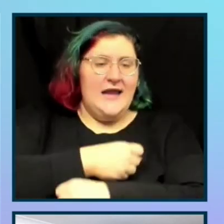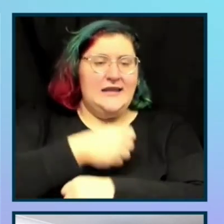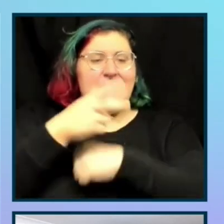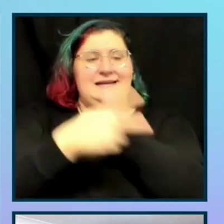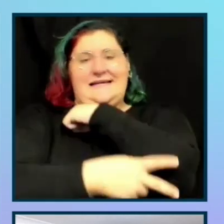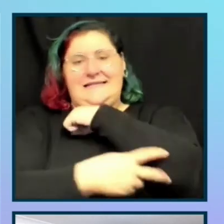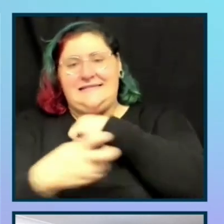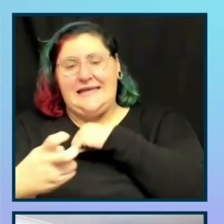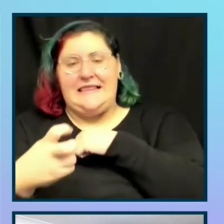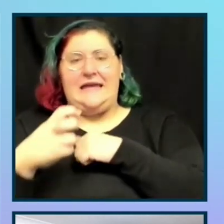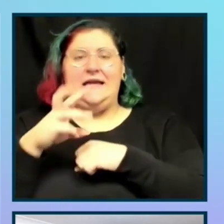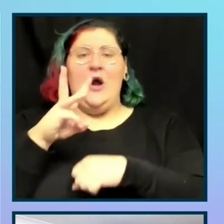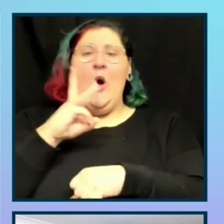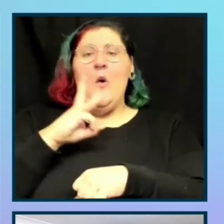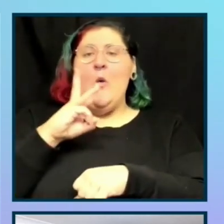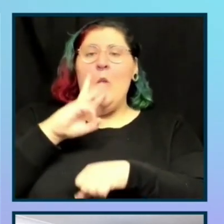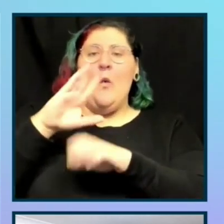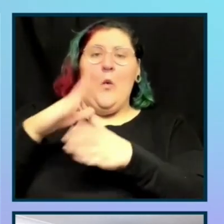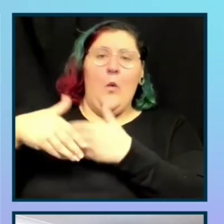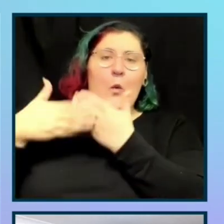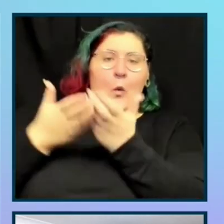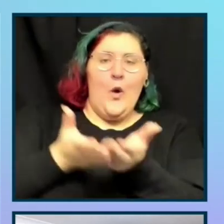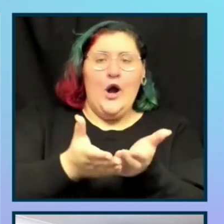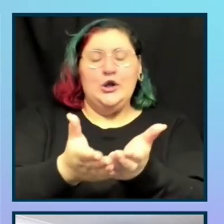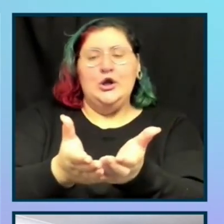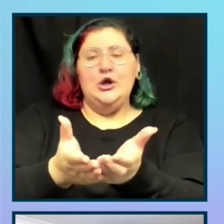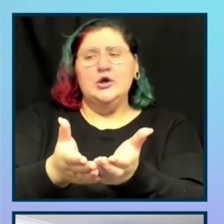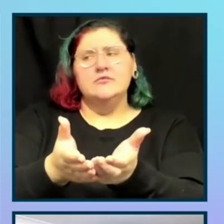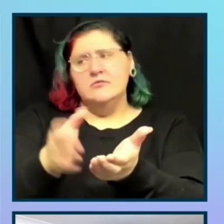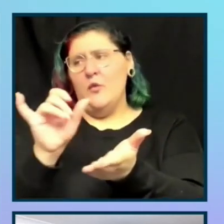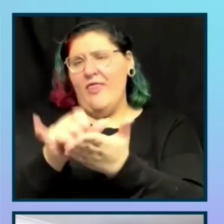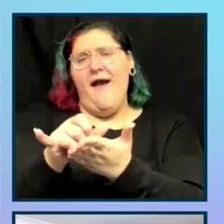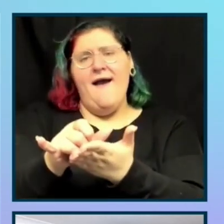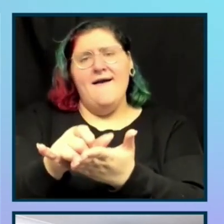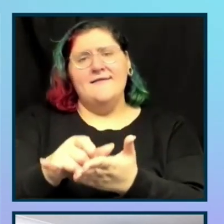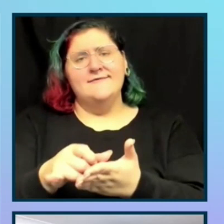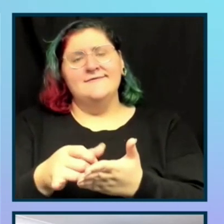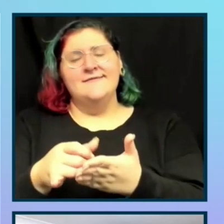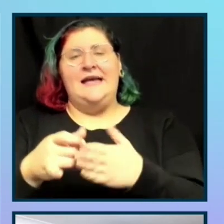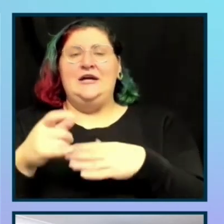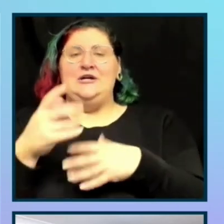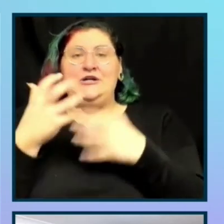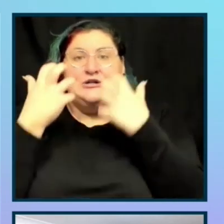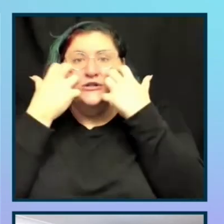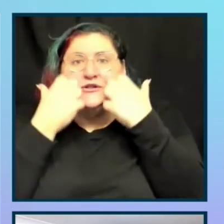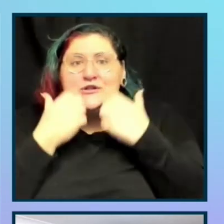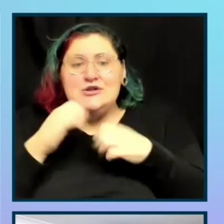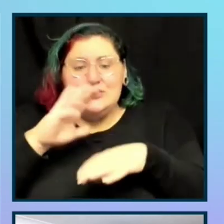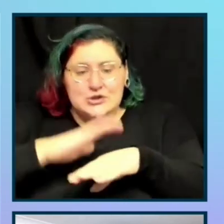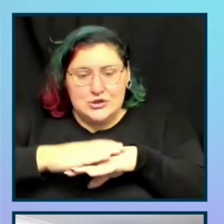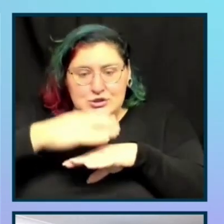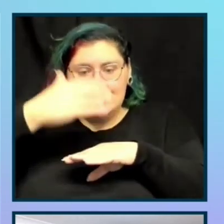And from there you pretty much have it, you know, things like burying treasure, firing cannons at other players